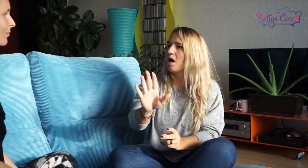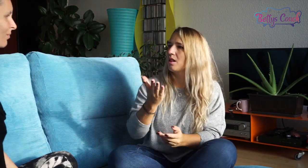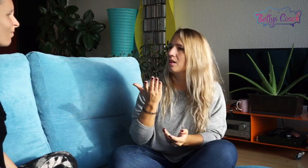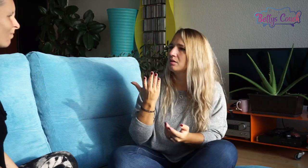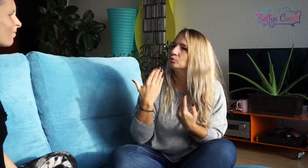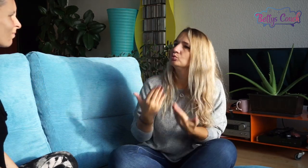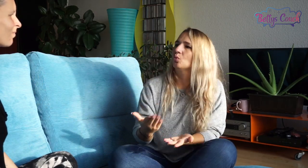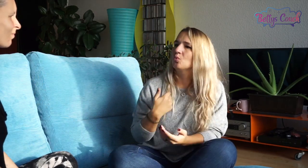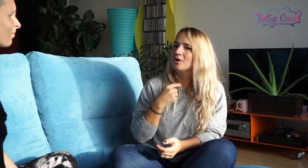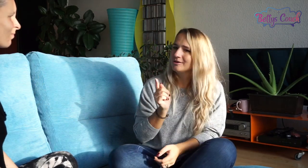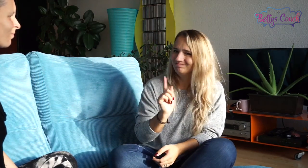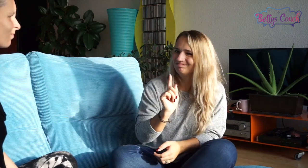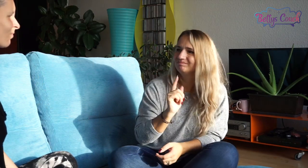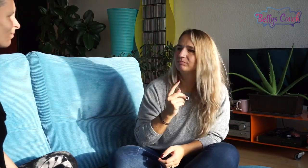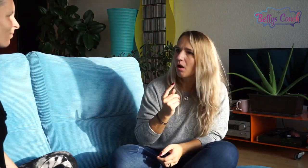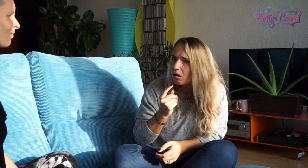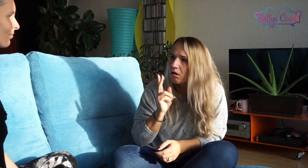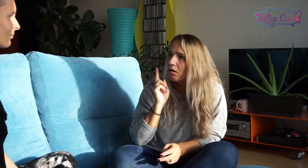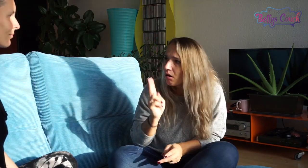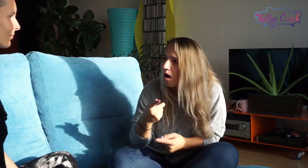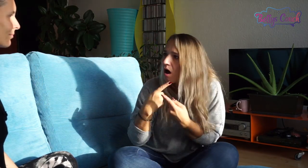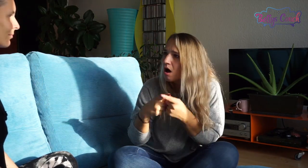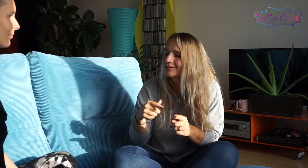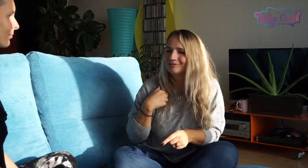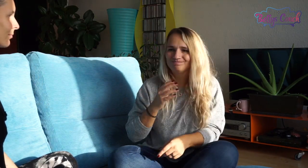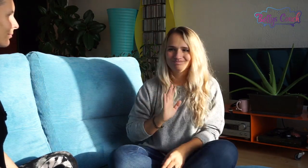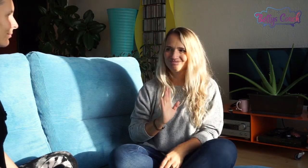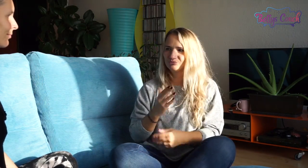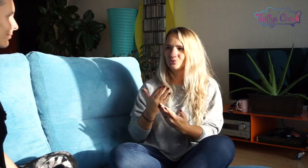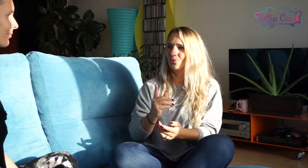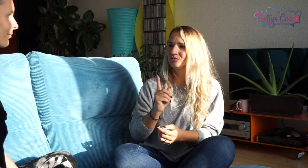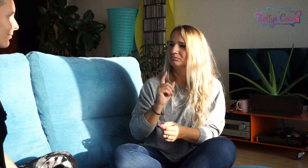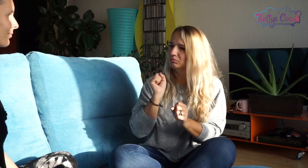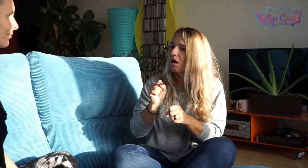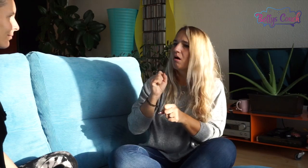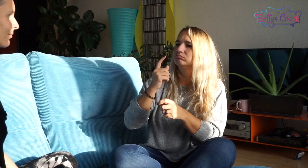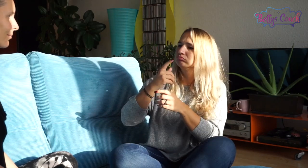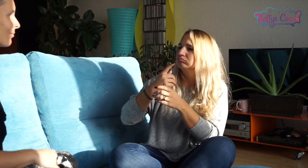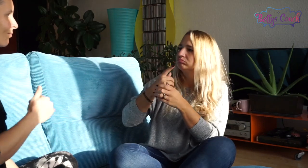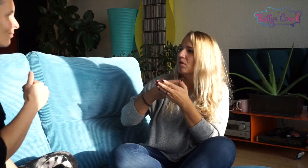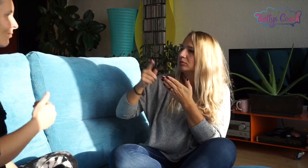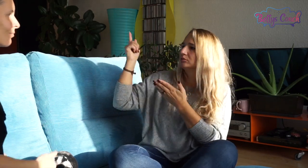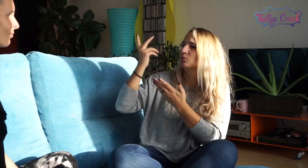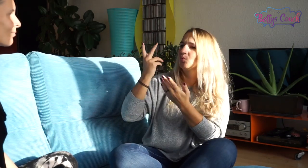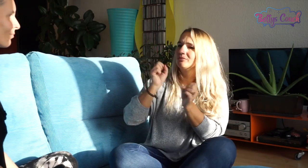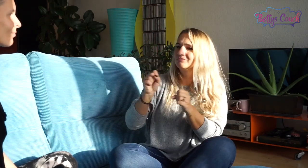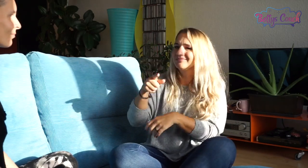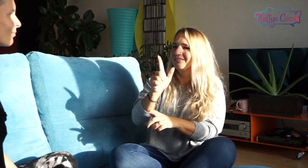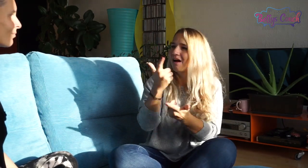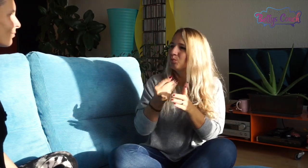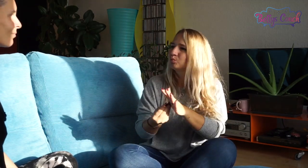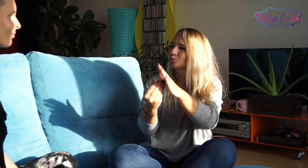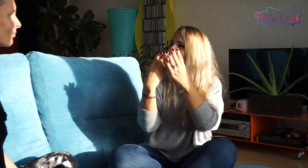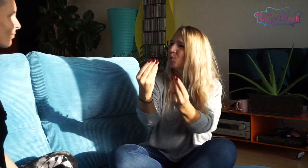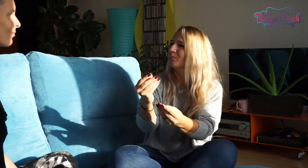I show them that it doesn't have to be that way, that it can be different. The problem is that they don't get support.